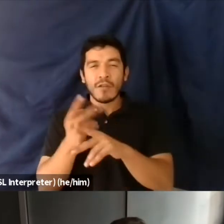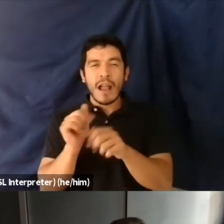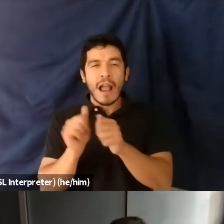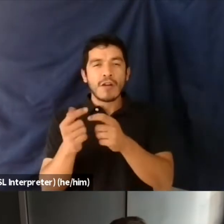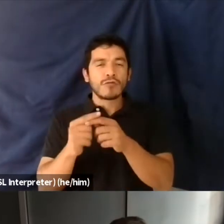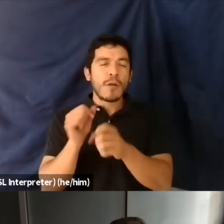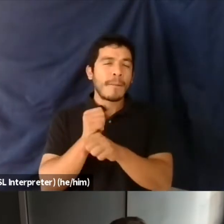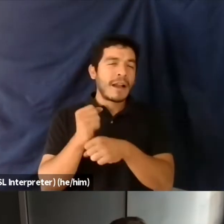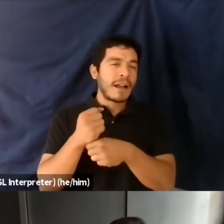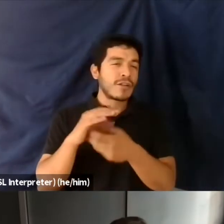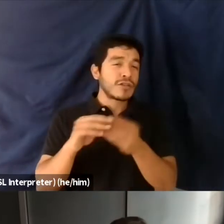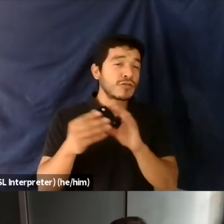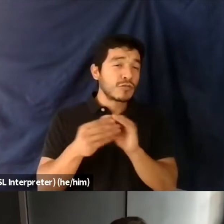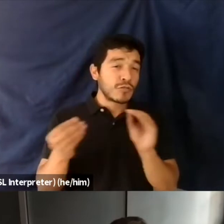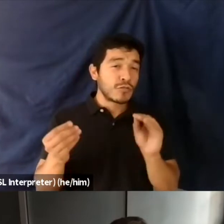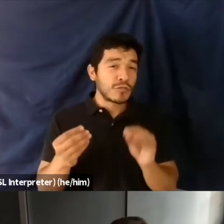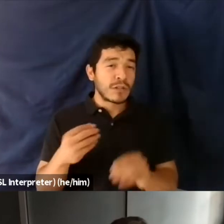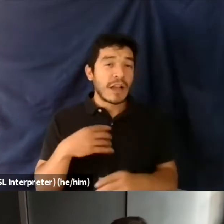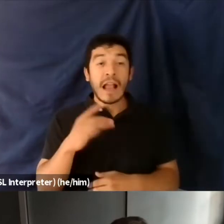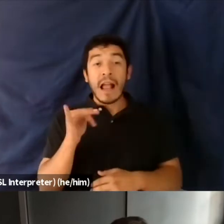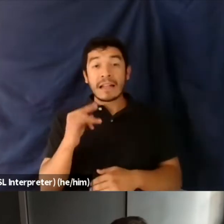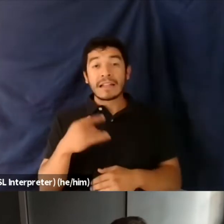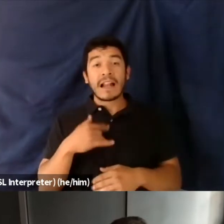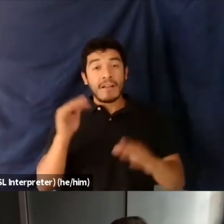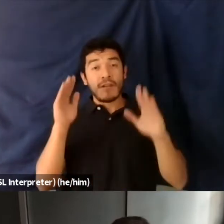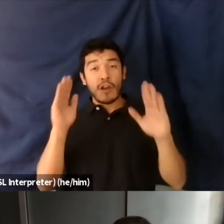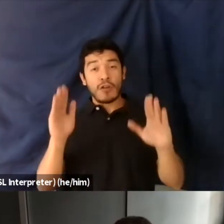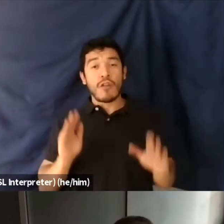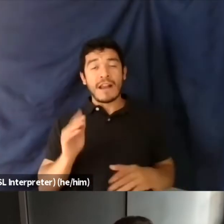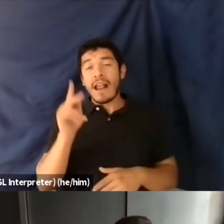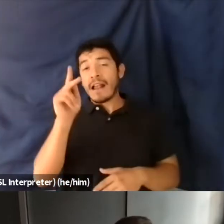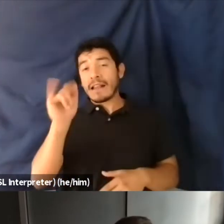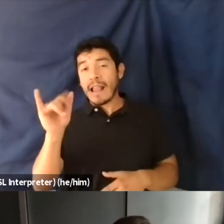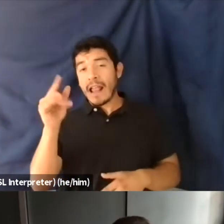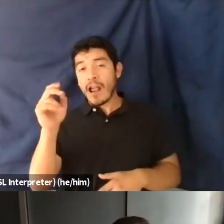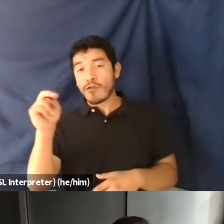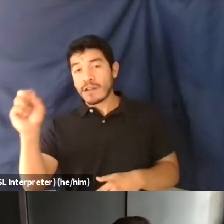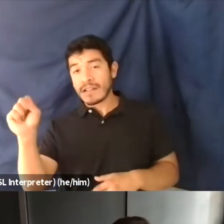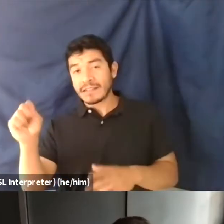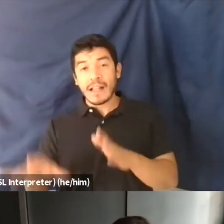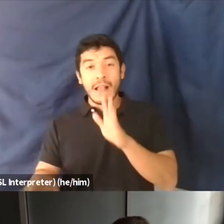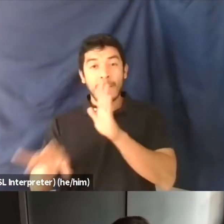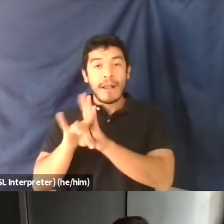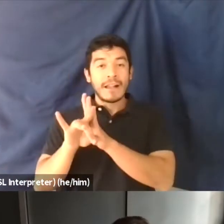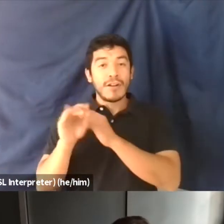And I did have a lit the great kitty Greens casting JonBenet was a huge, I was supposed to say this right now,